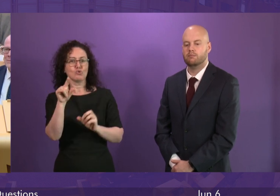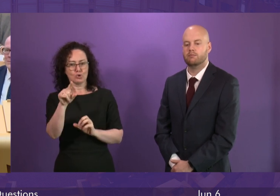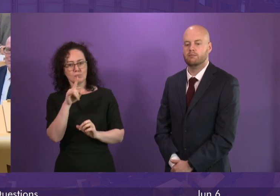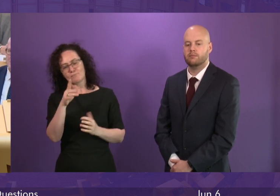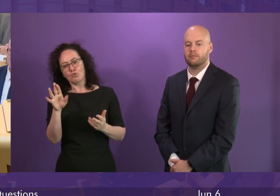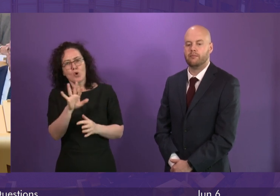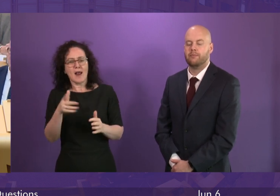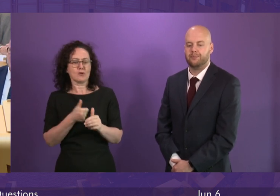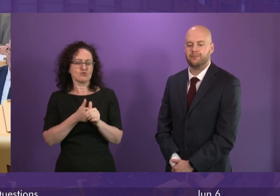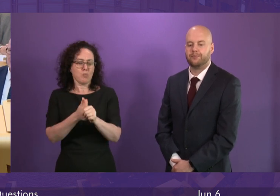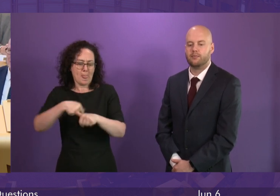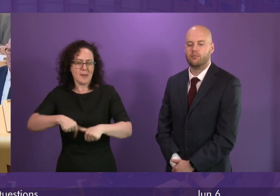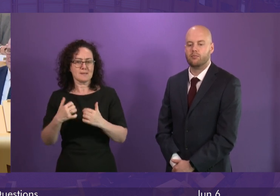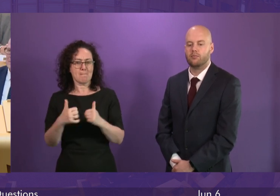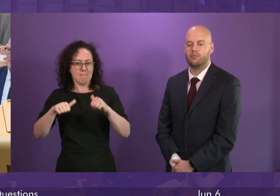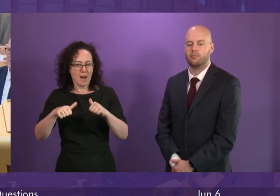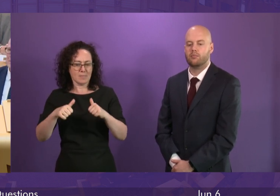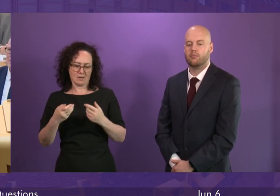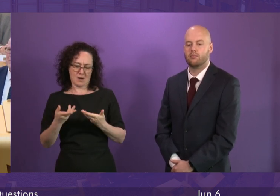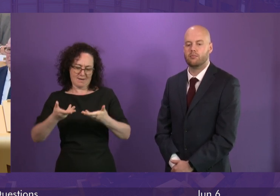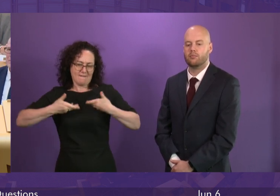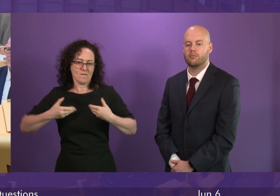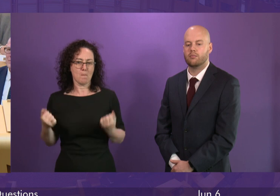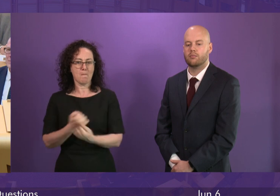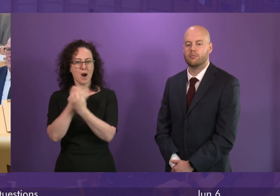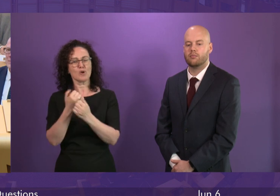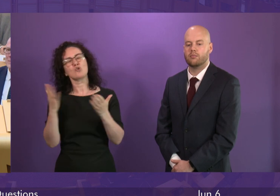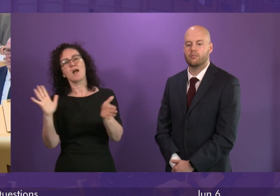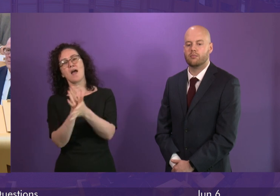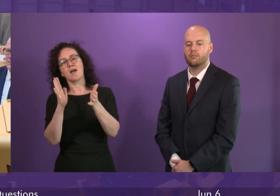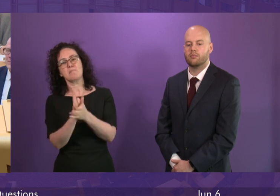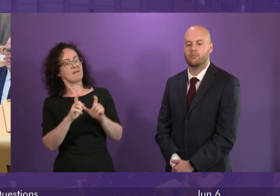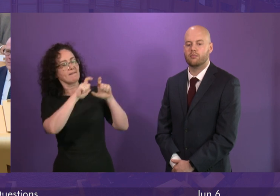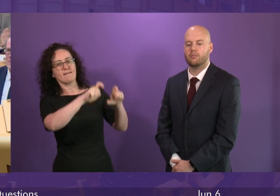transform lives. He is happy to leave the Tories in charge; I most definitely am not.